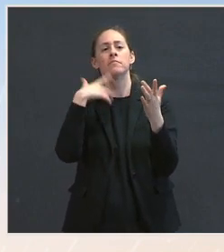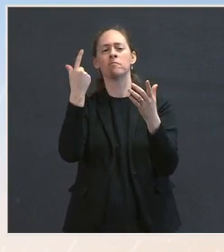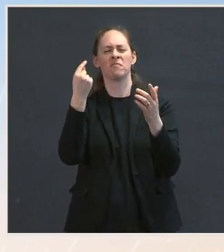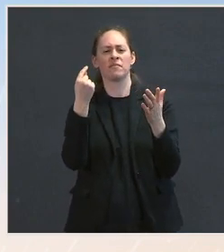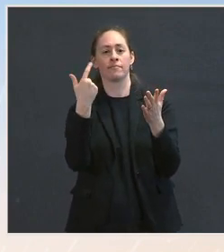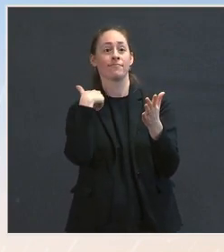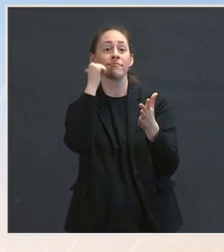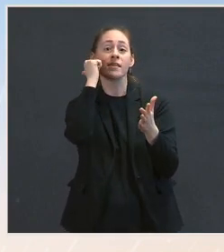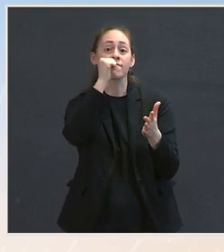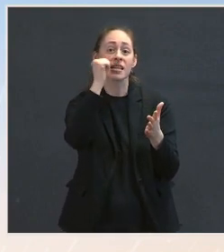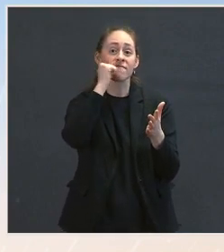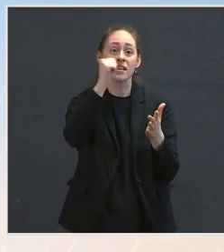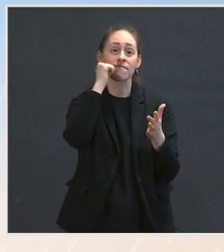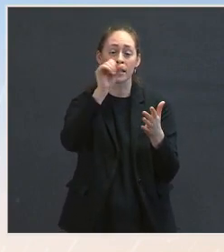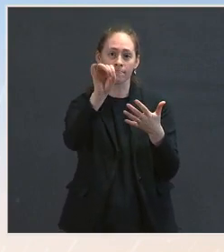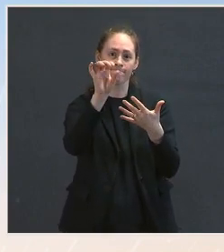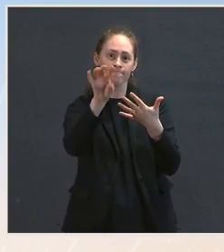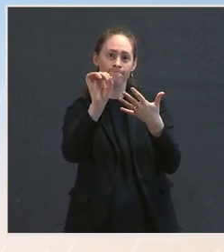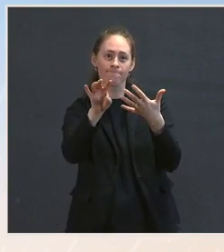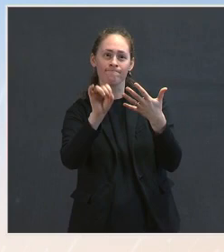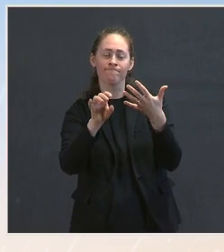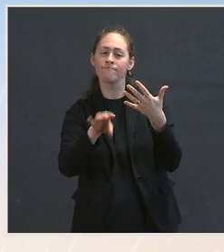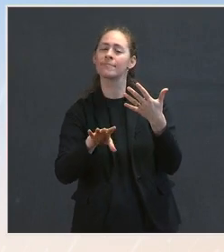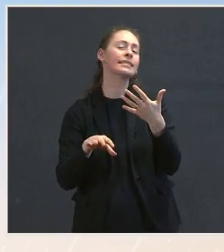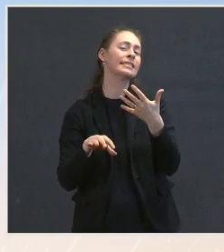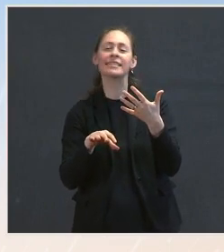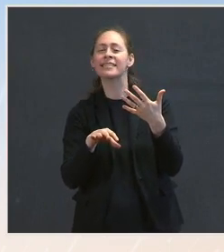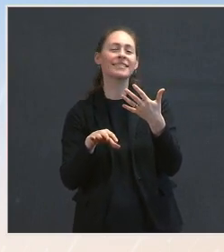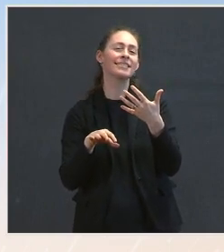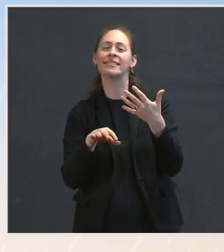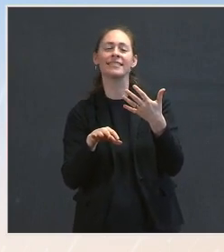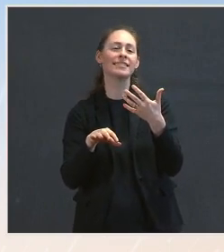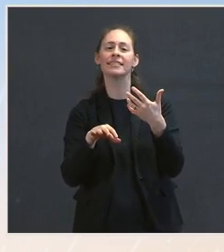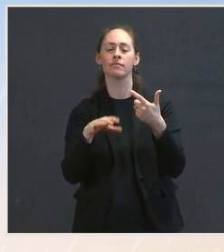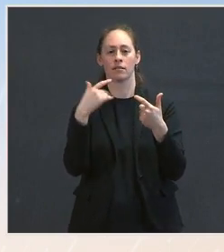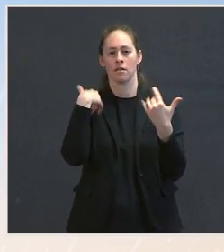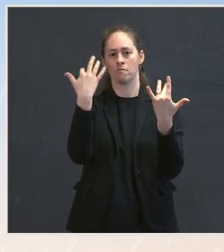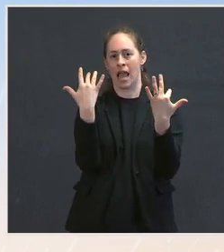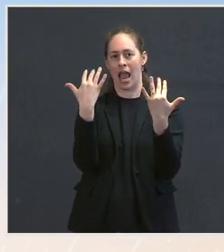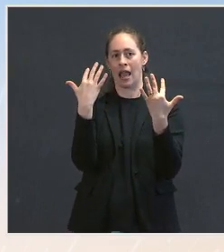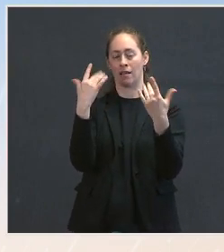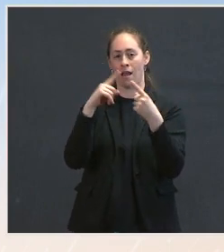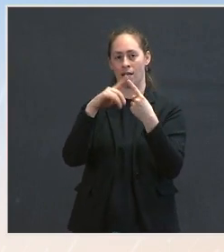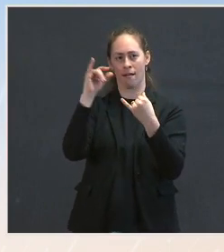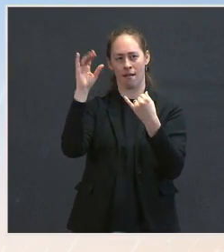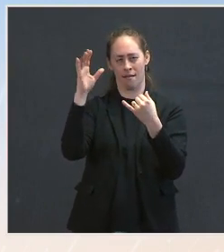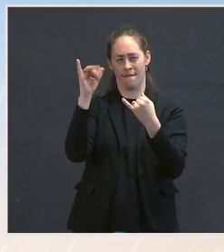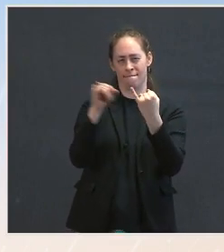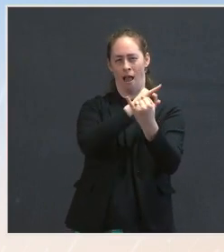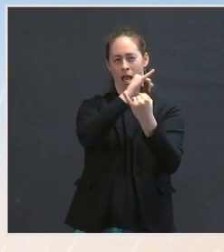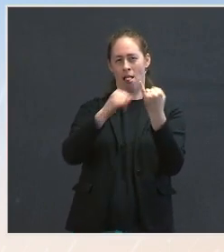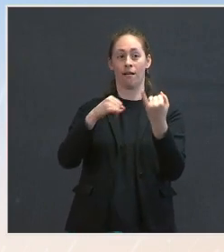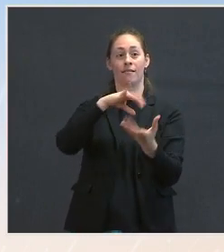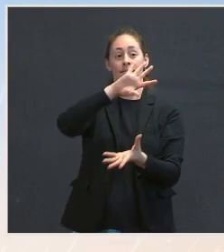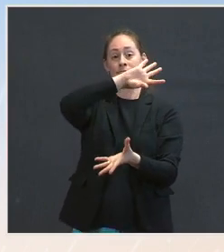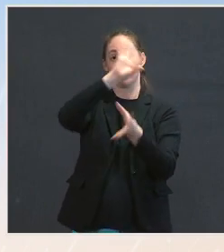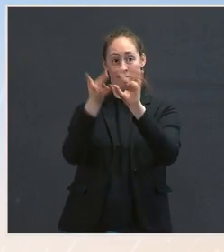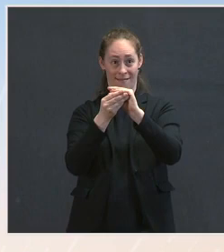We're going to wait for this review to conclude, and then we'll use that as guidelines for our process and our policies moving forward. Go ahead, George.